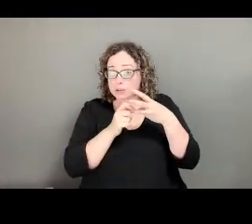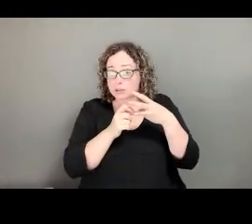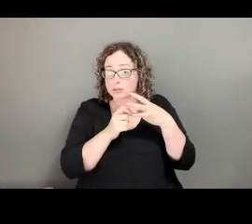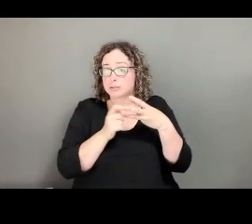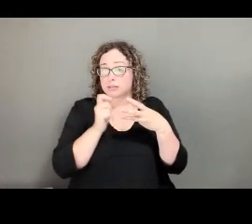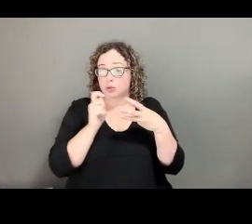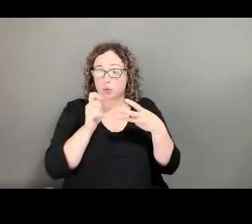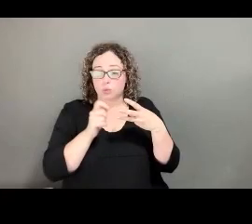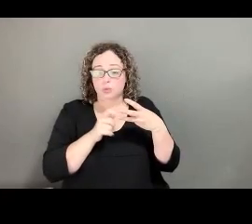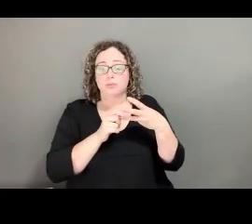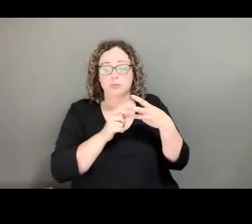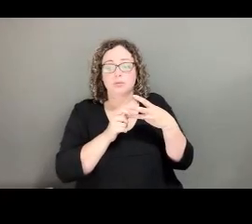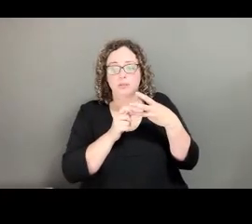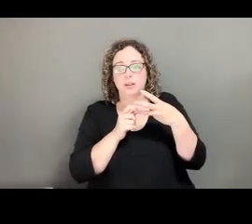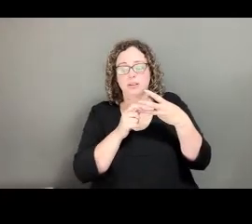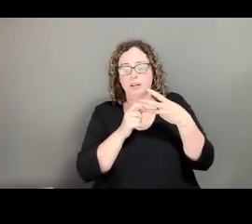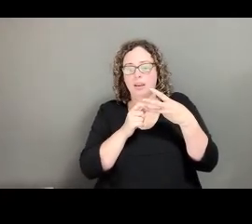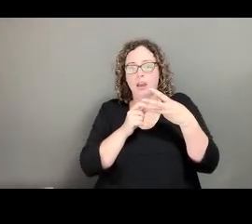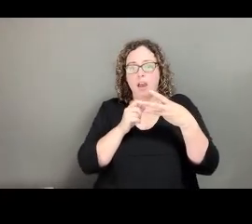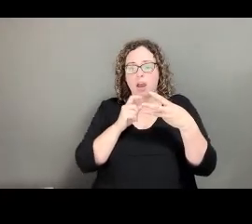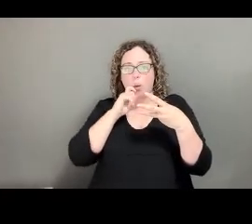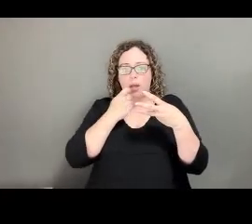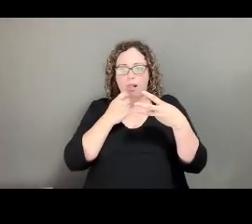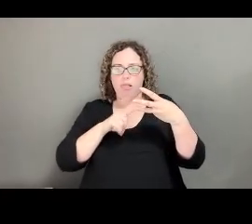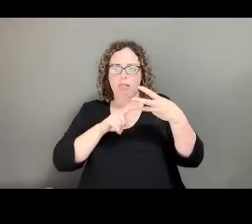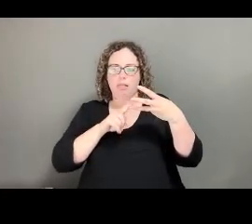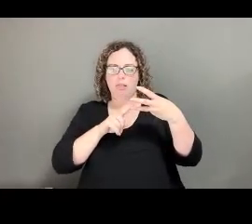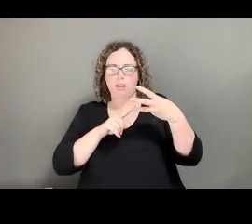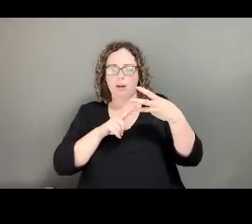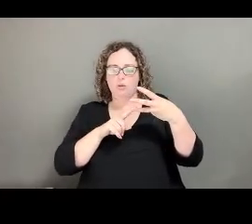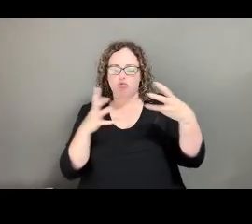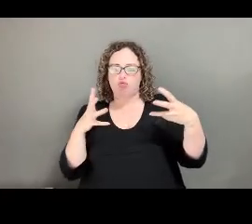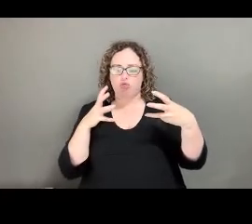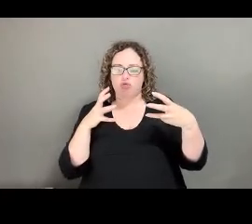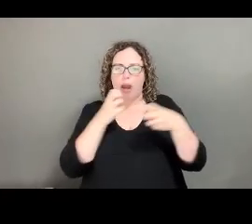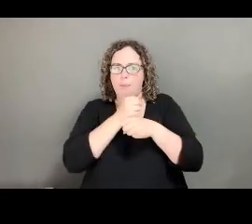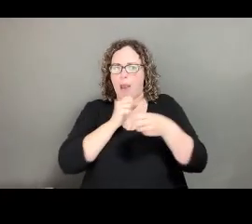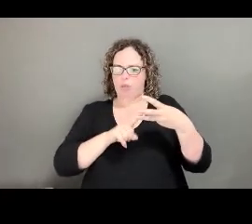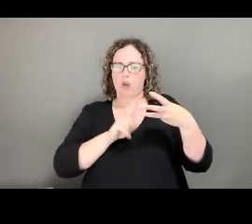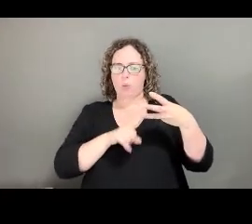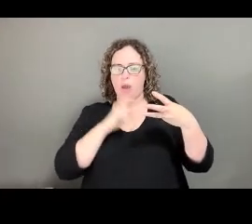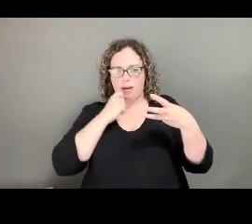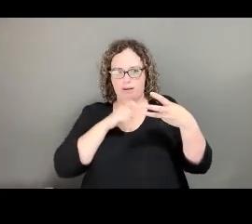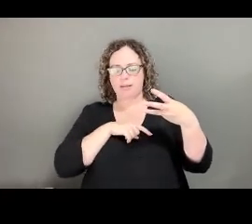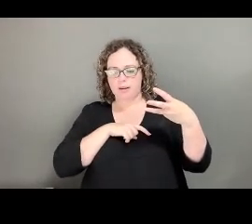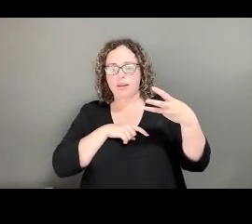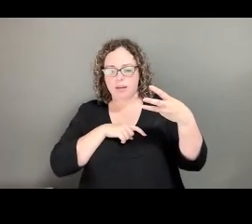Otherwise, I will very, very quickly talk. The third thing I go back